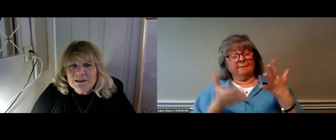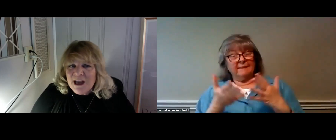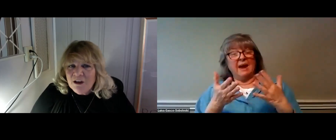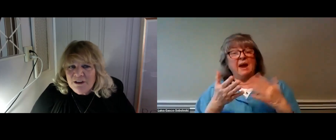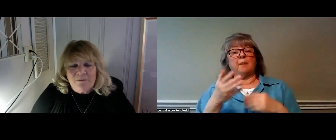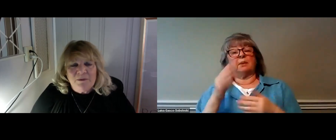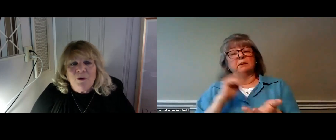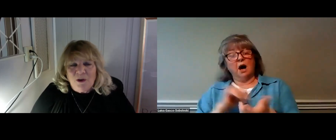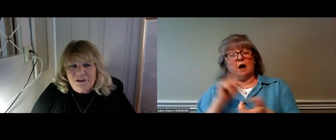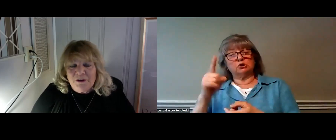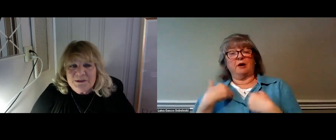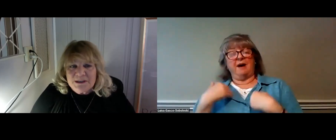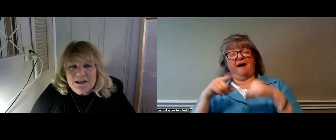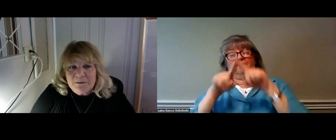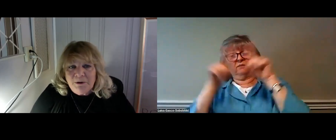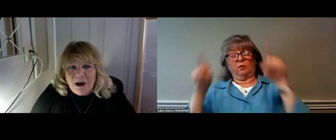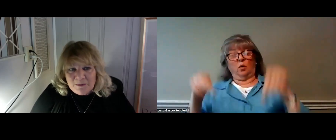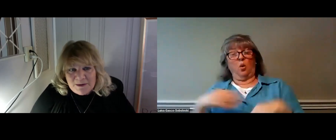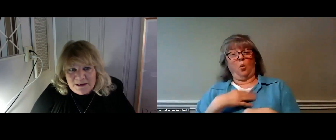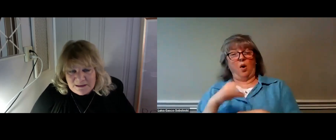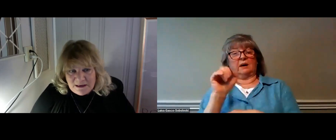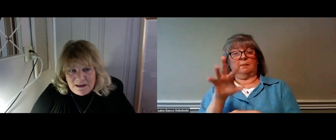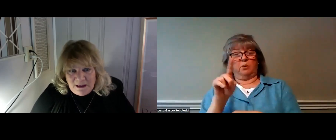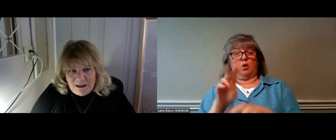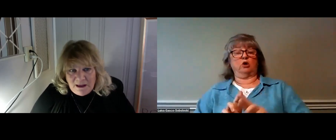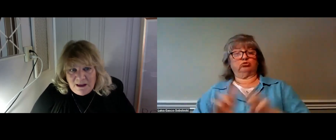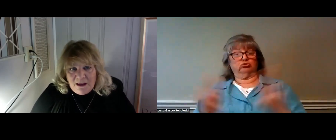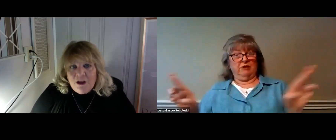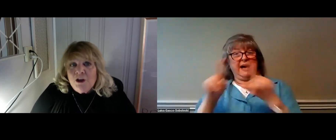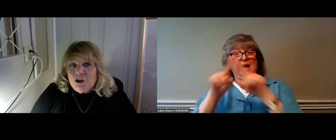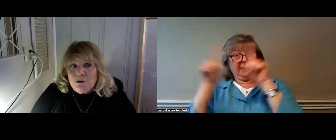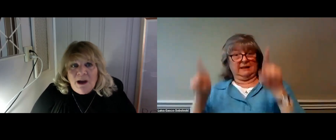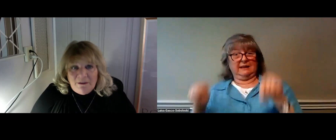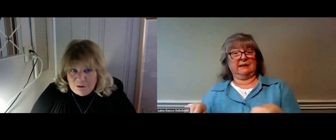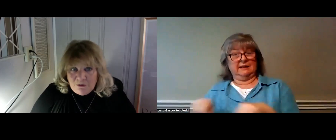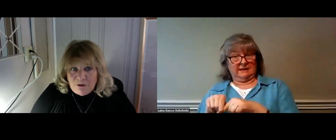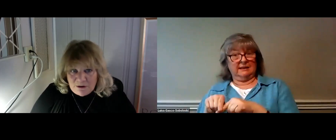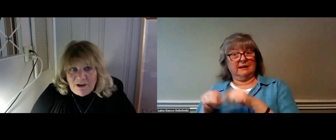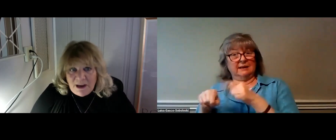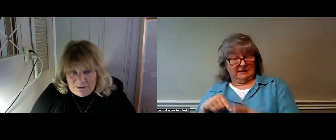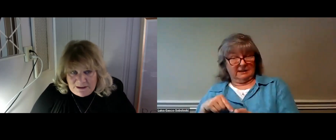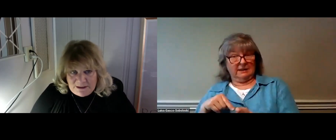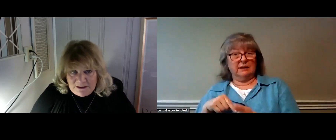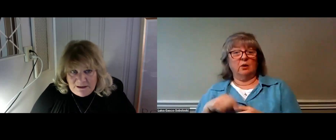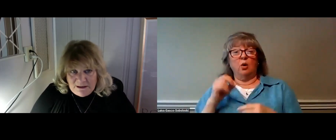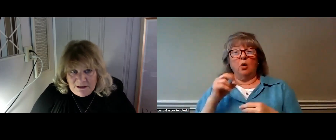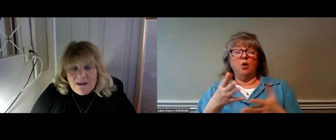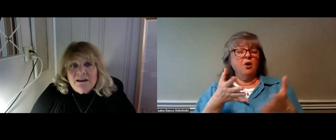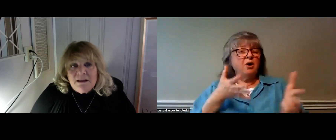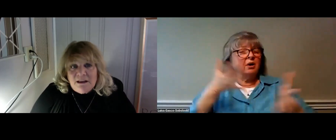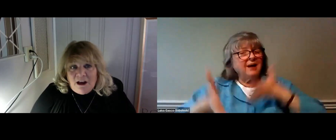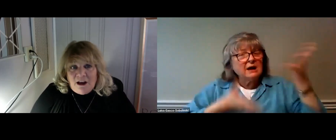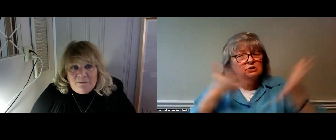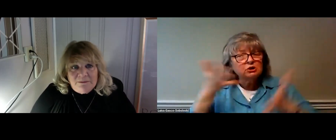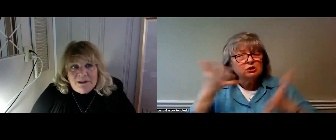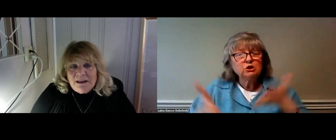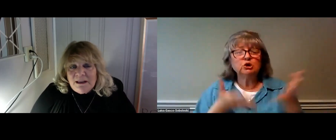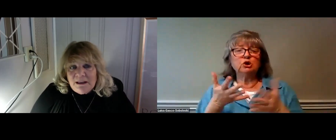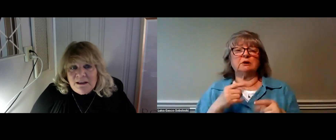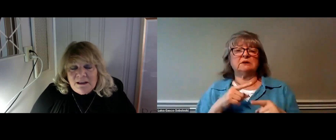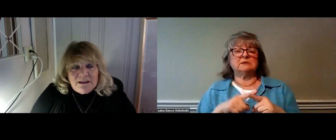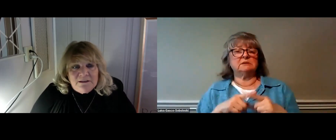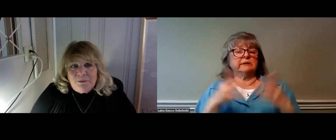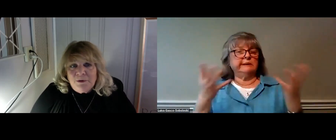tell them what their presenting problem is, you have the coronavirus,